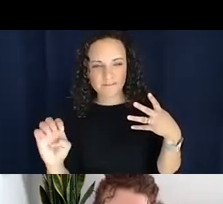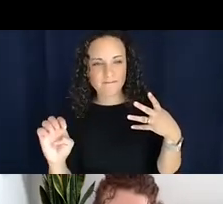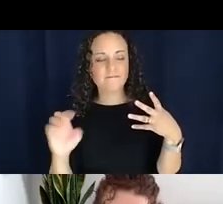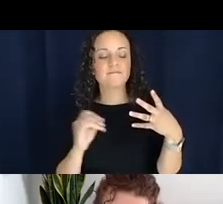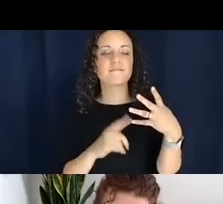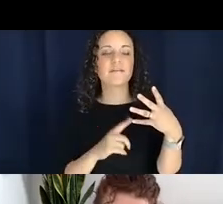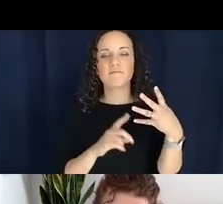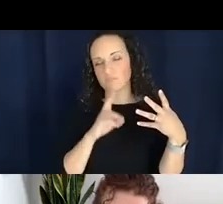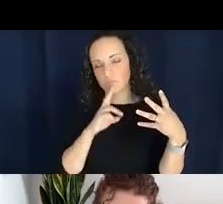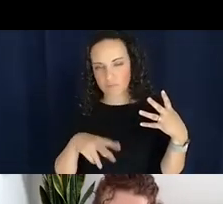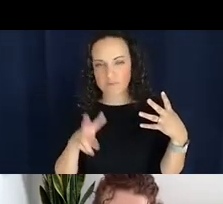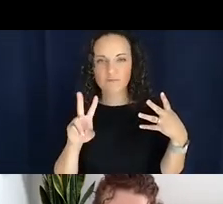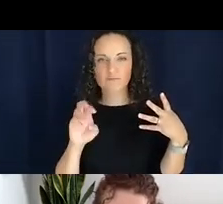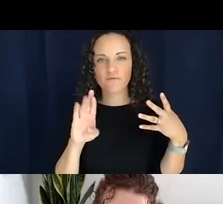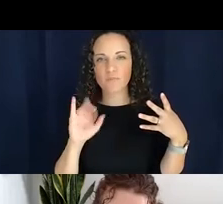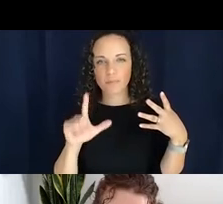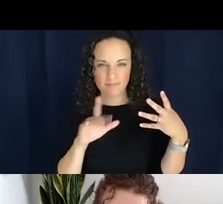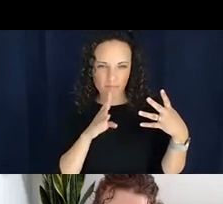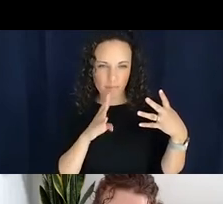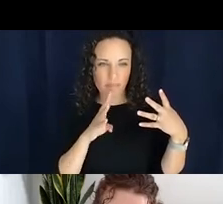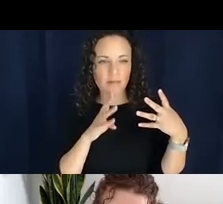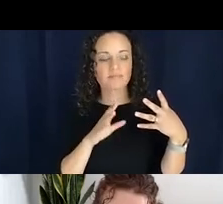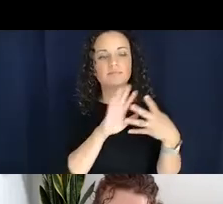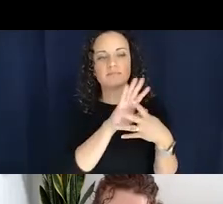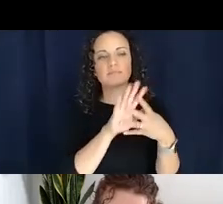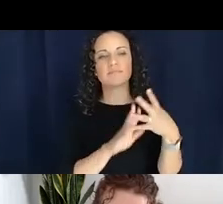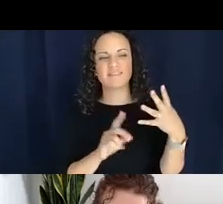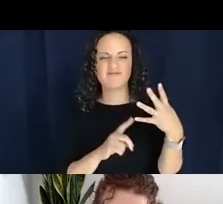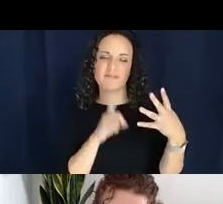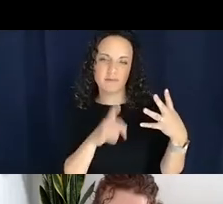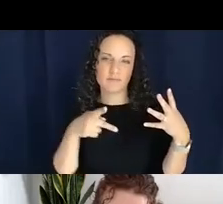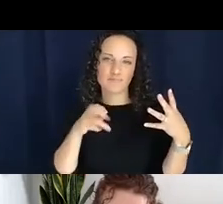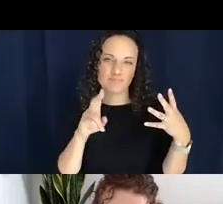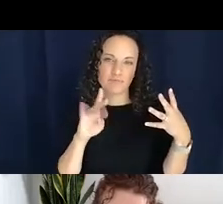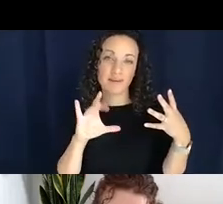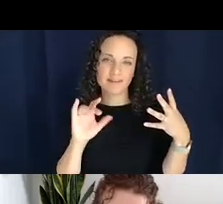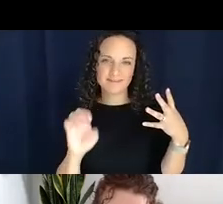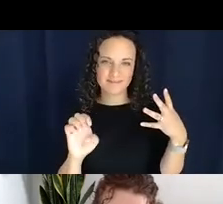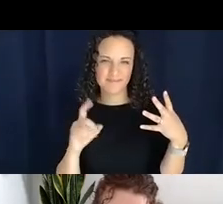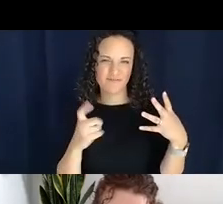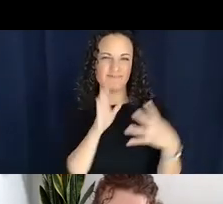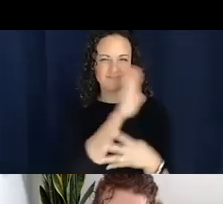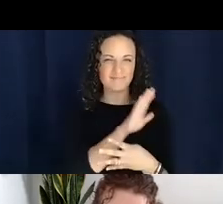classifiers, which is basically Allan's predicate classifiers, and also they exclude this other